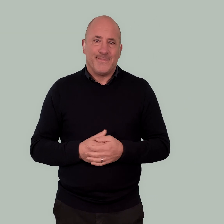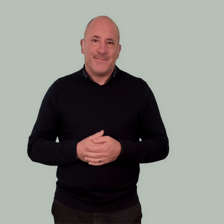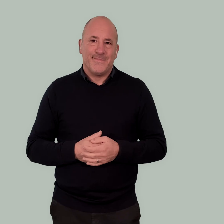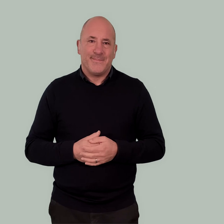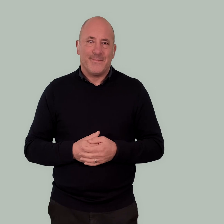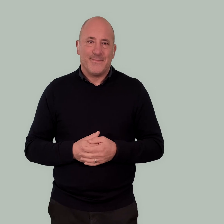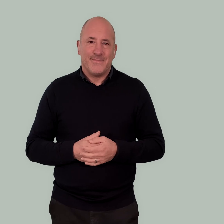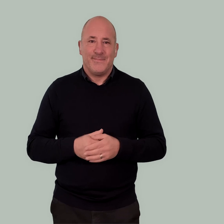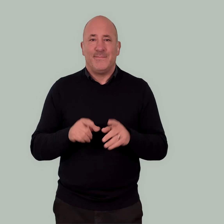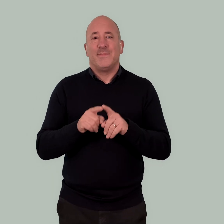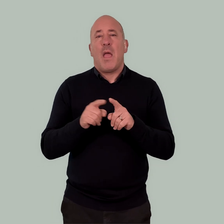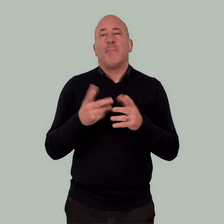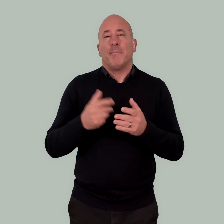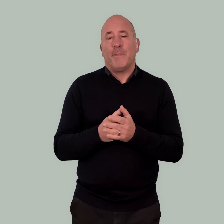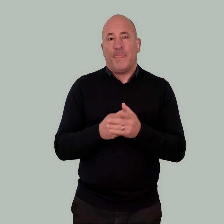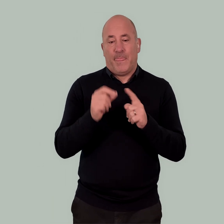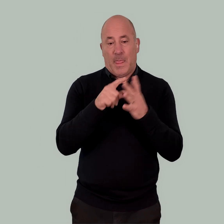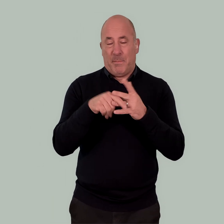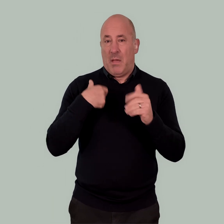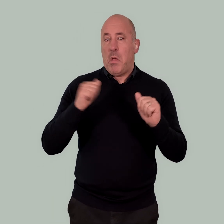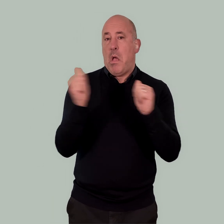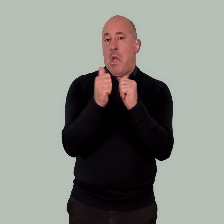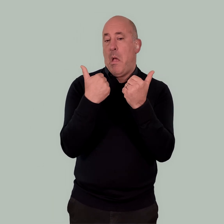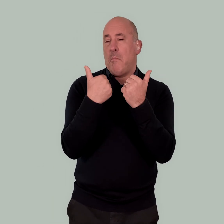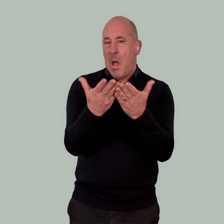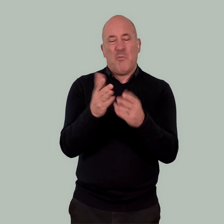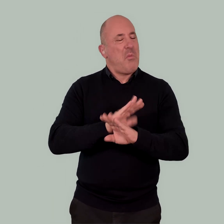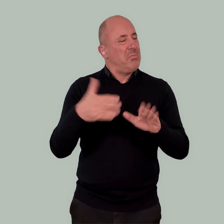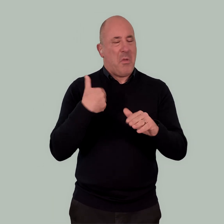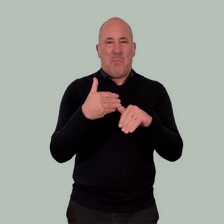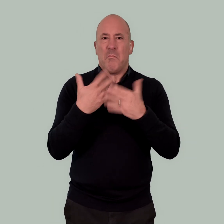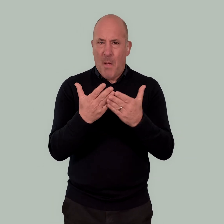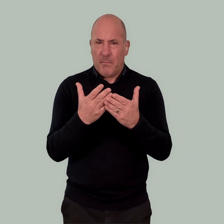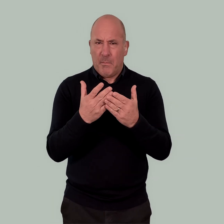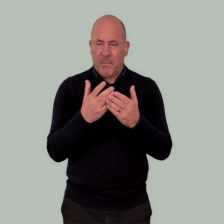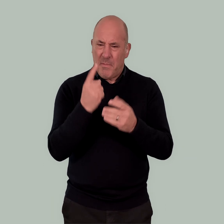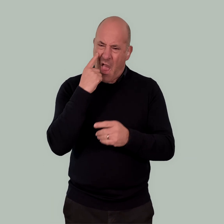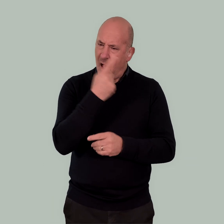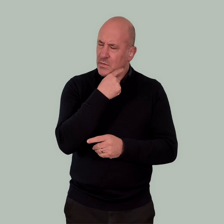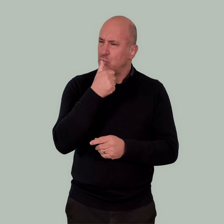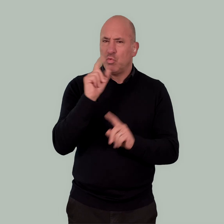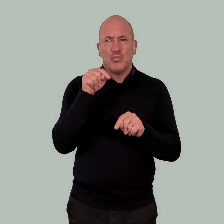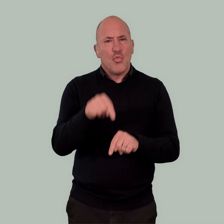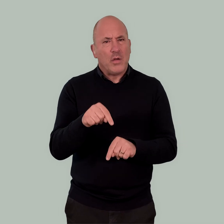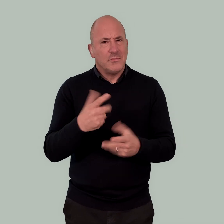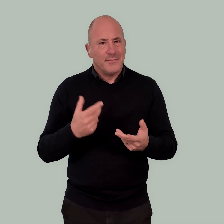The use of evidence in making PIP award decisions